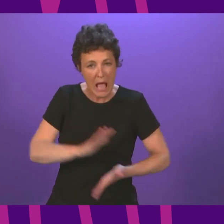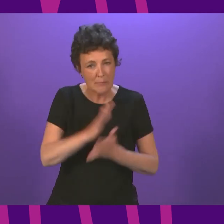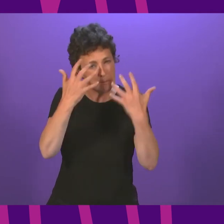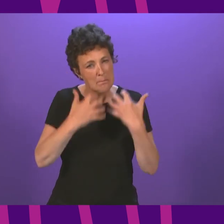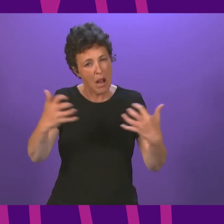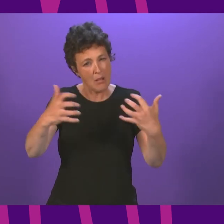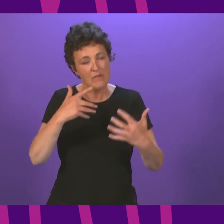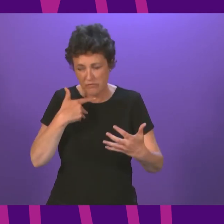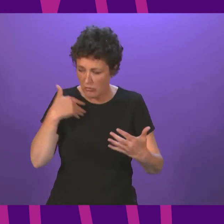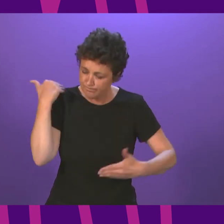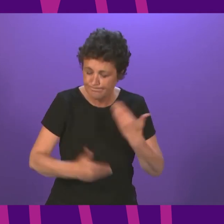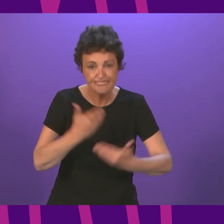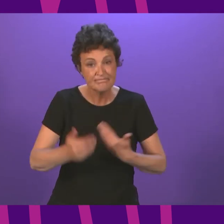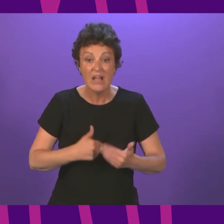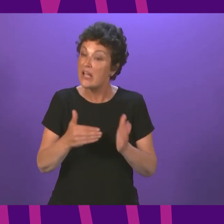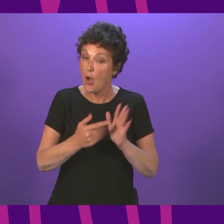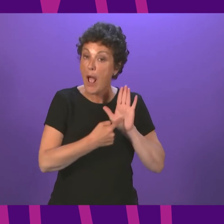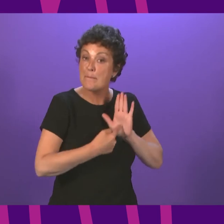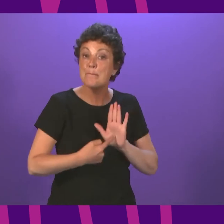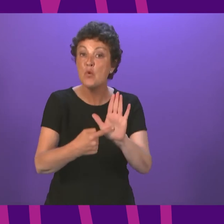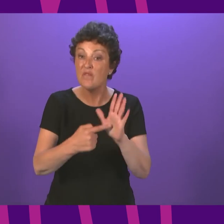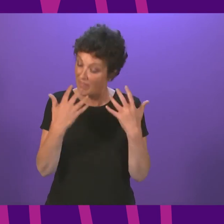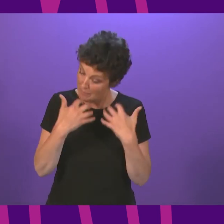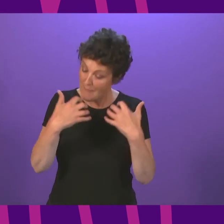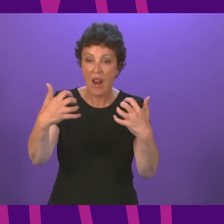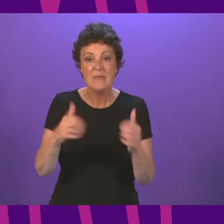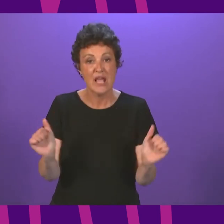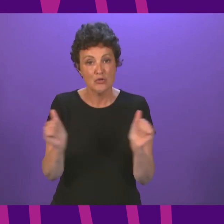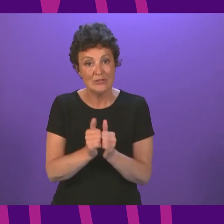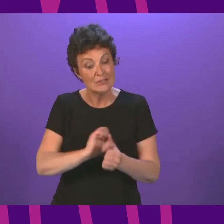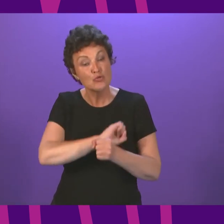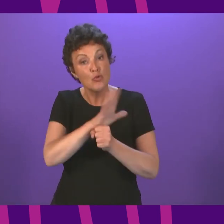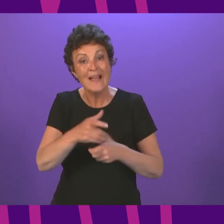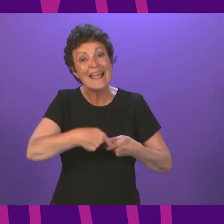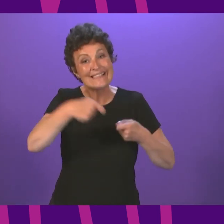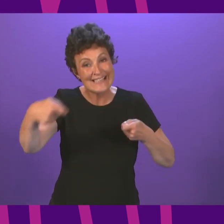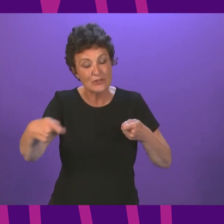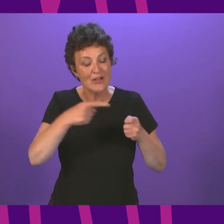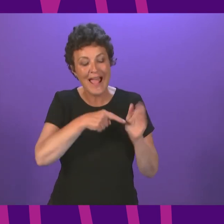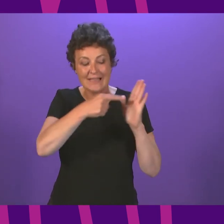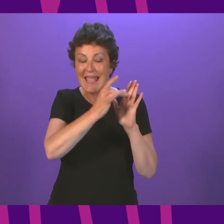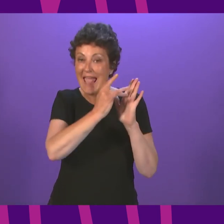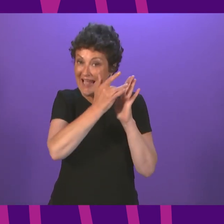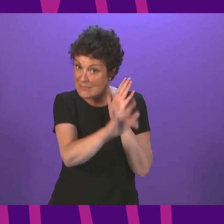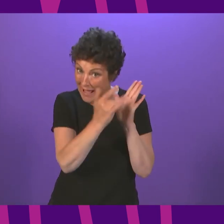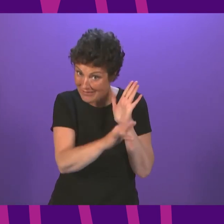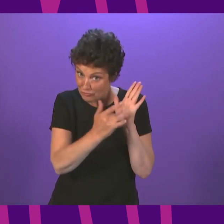This week, we have seen a spike in the number of Covid cases in Scotland among younger males